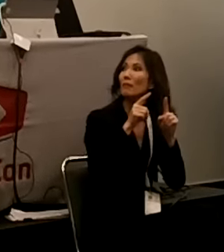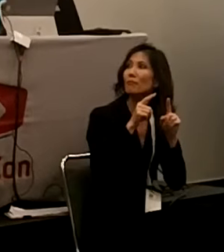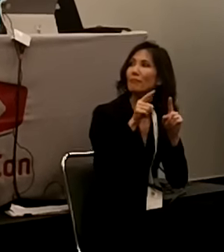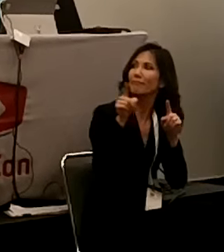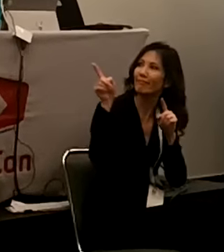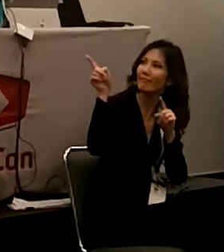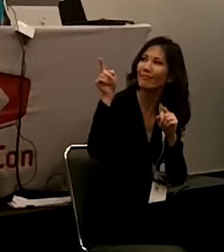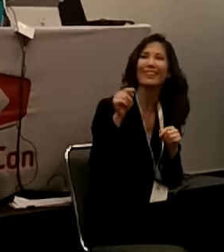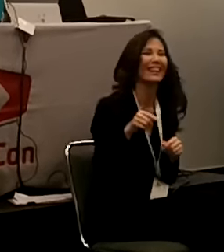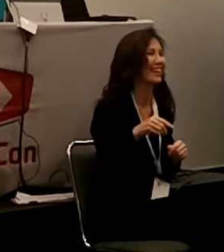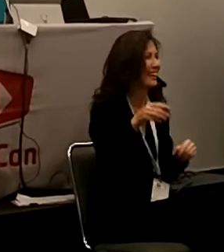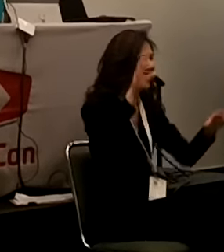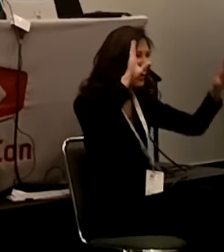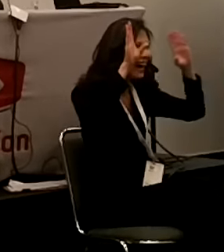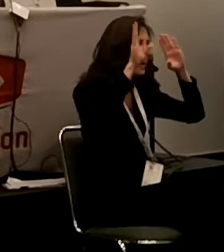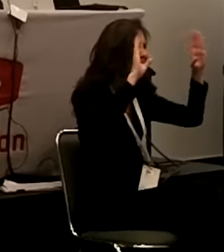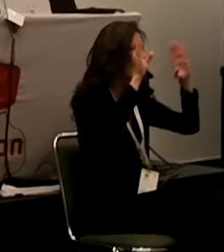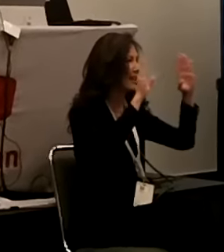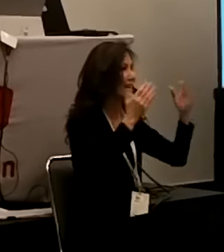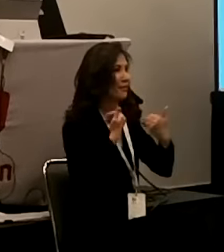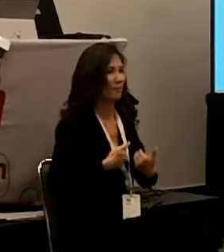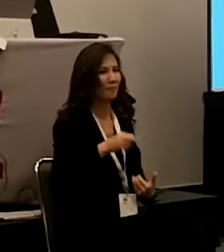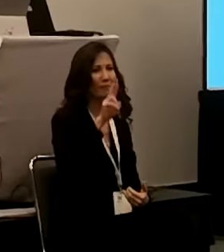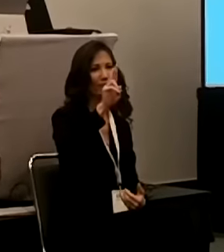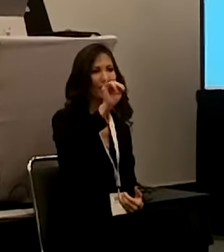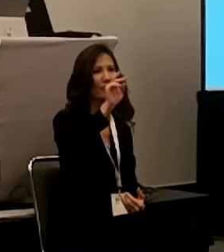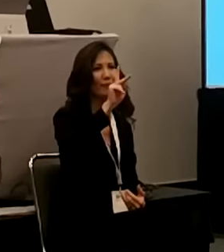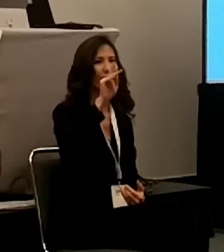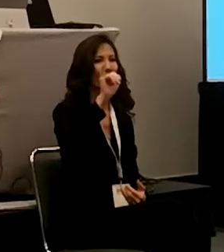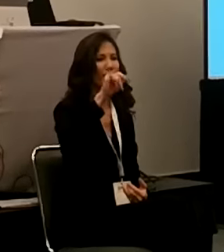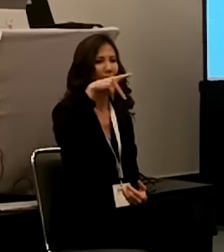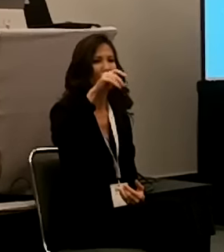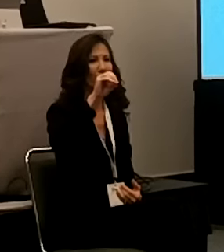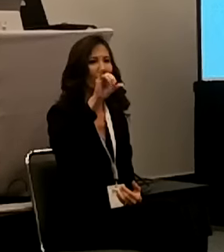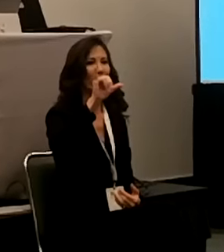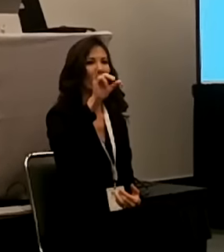So, hi, I'm Rikki Poynter, and I am a deaf YouTuber,